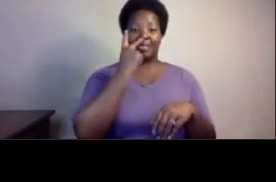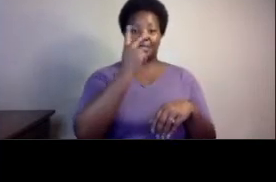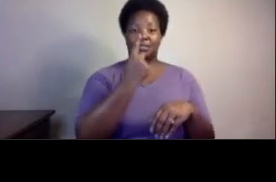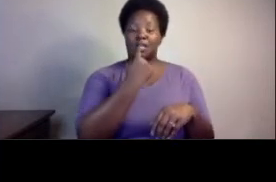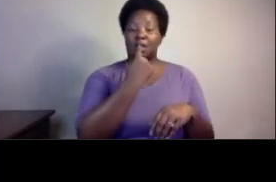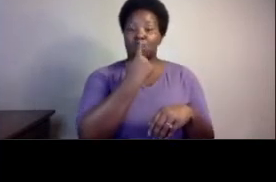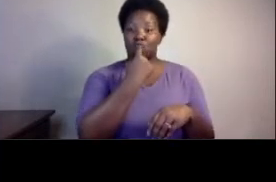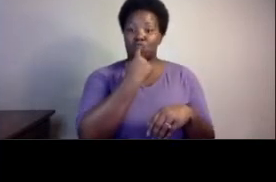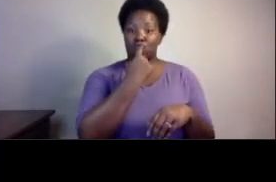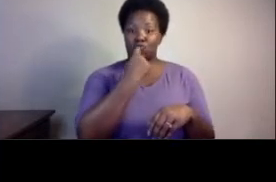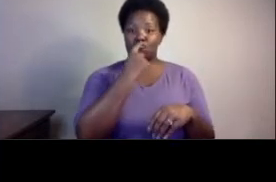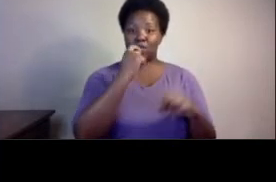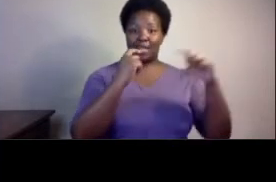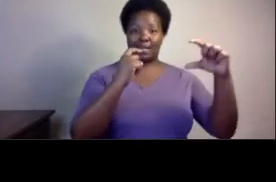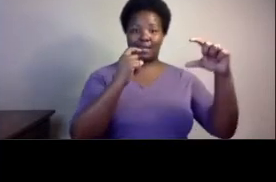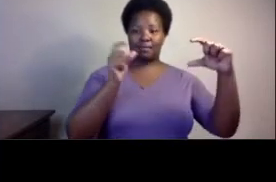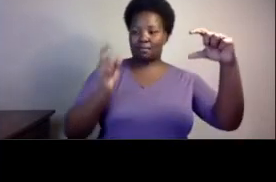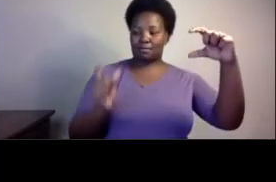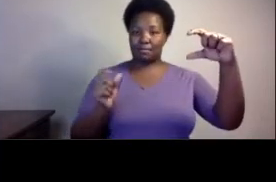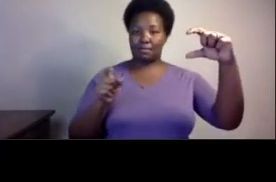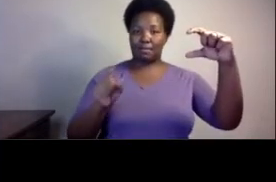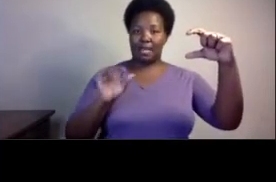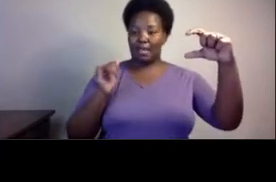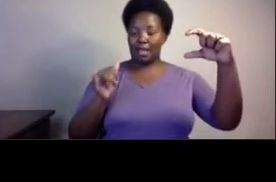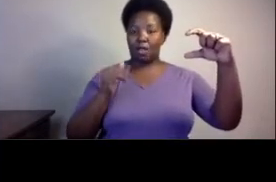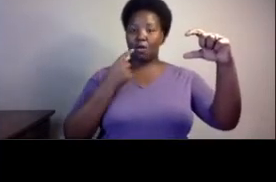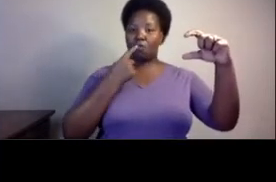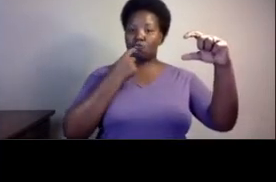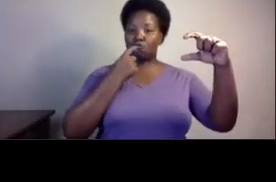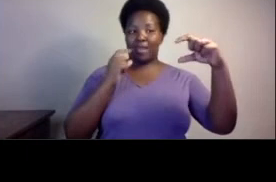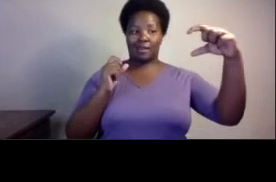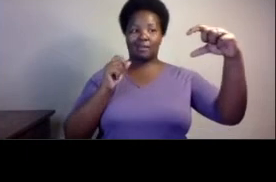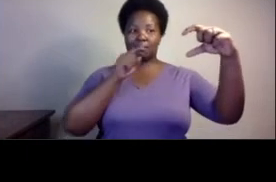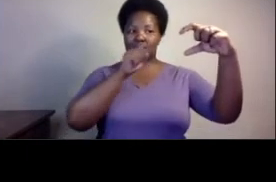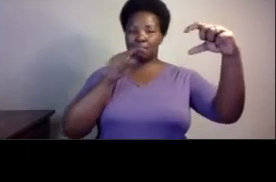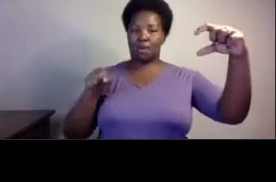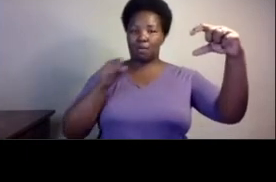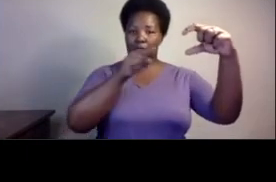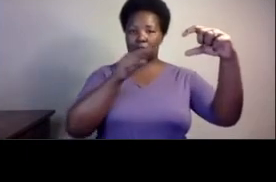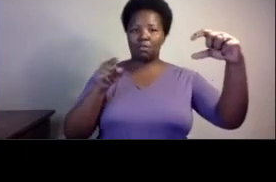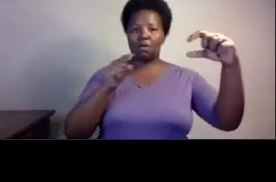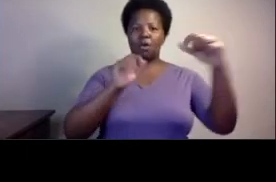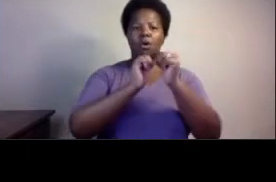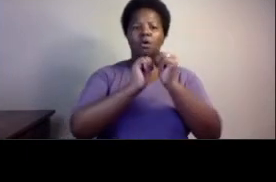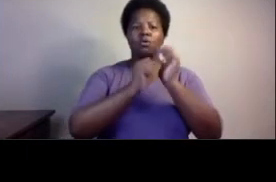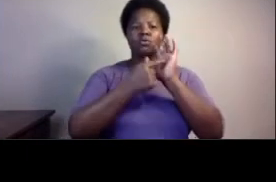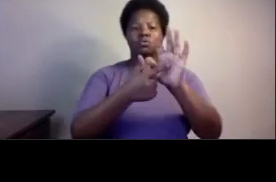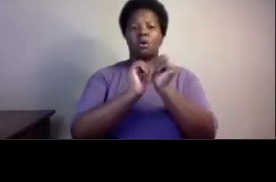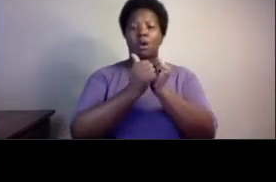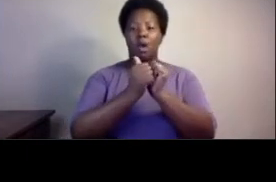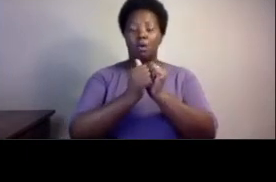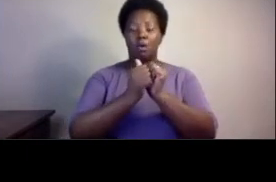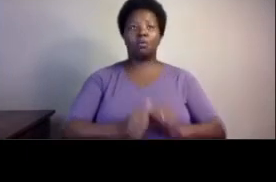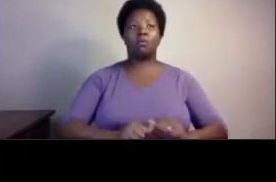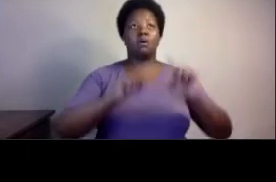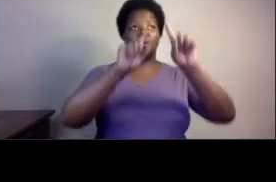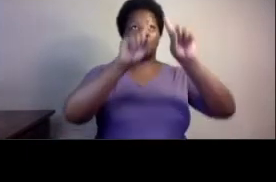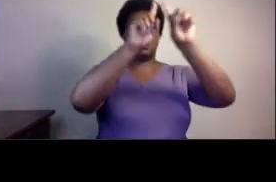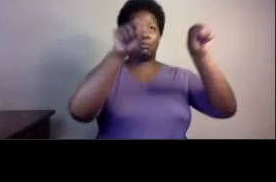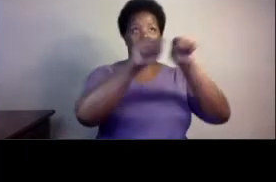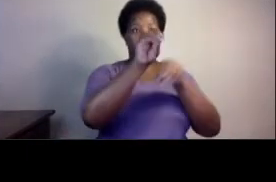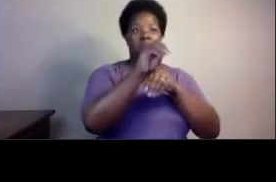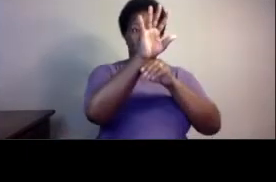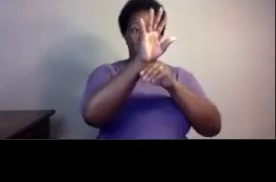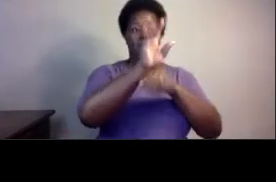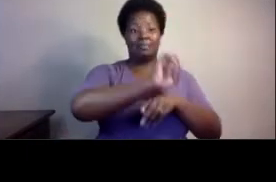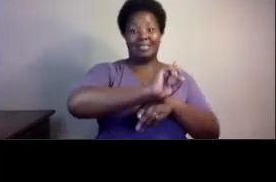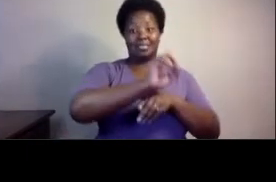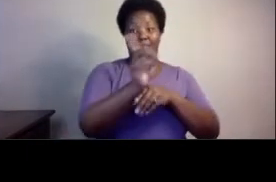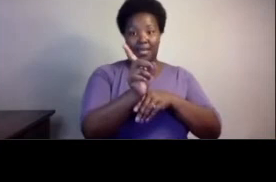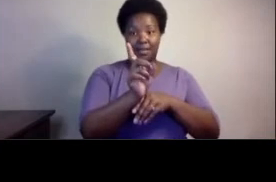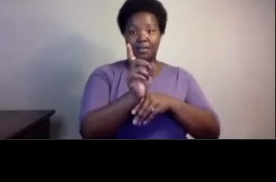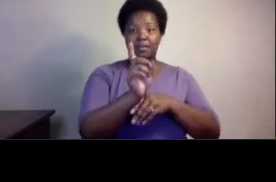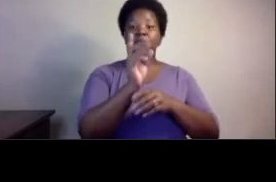diagram but in addition uh ddot proposes to add a speed camera on westbound florida avenue near 100